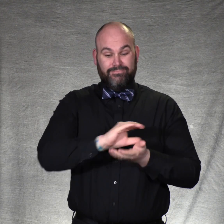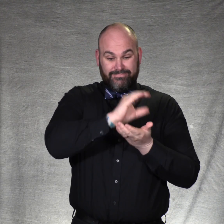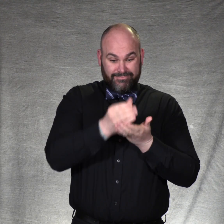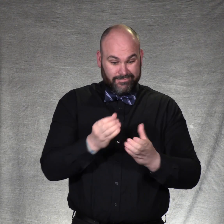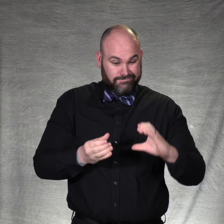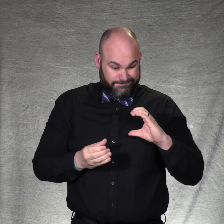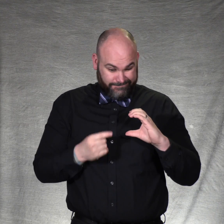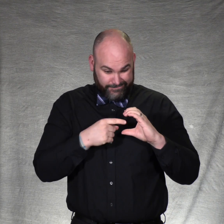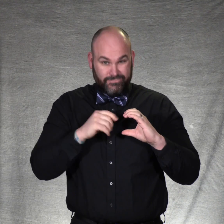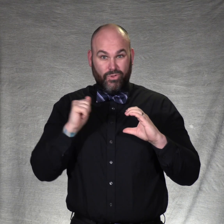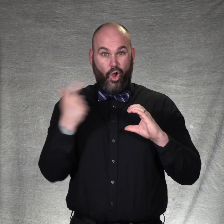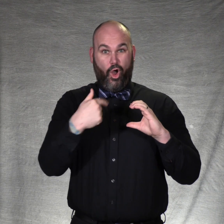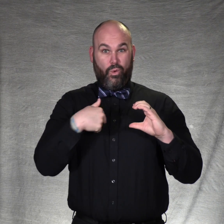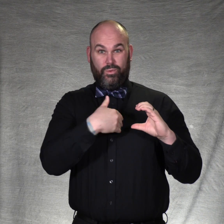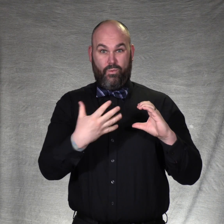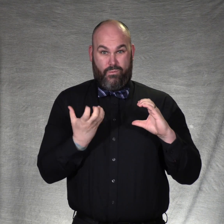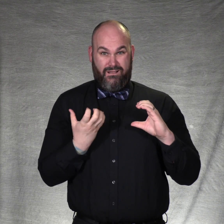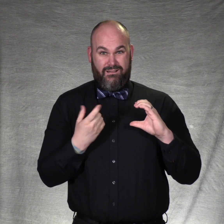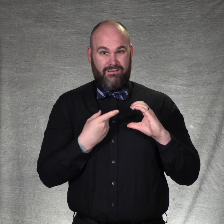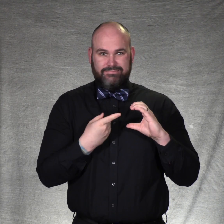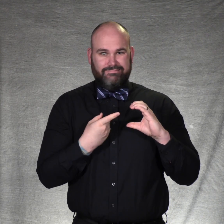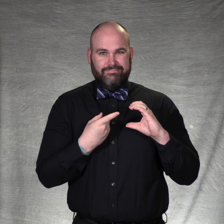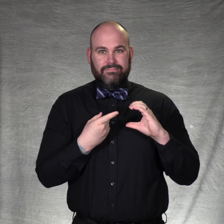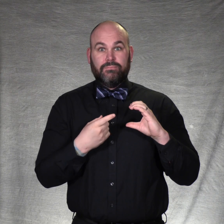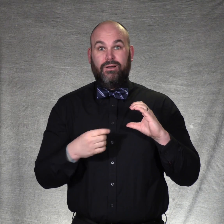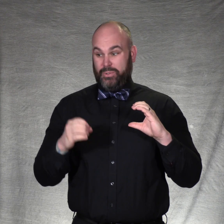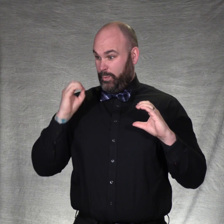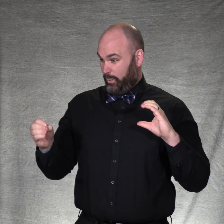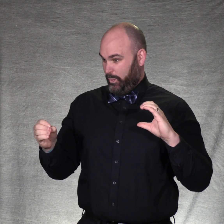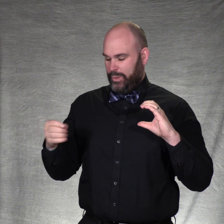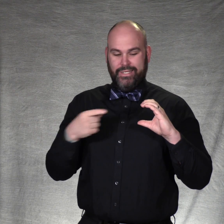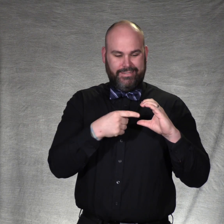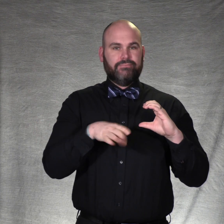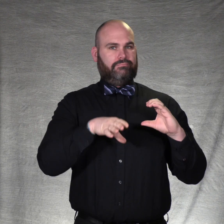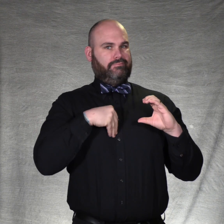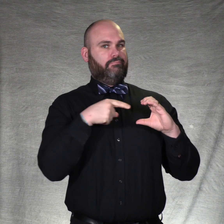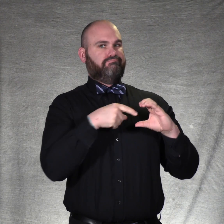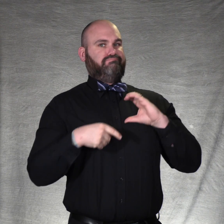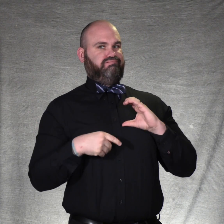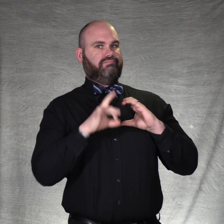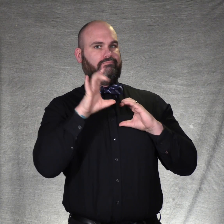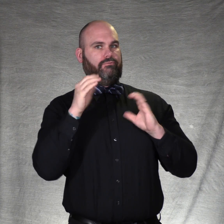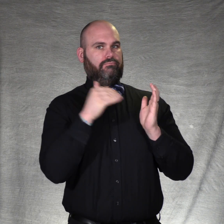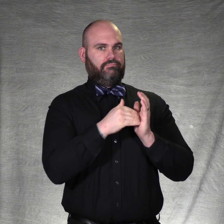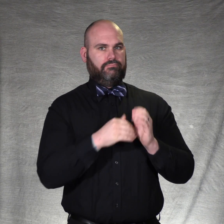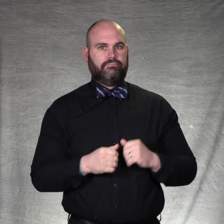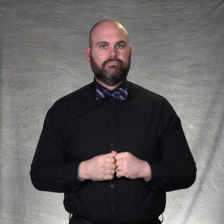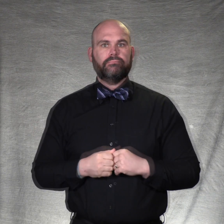This amount is not as much as the State Academies requested, but is better than receiving no increase or even a budget cut.